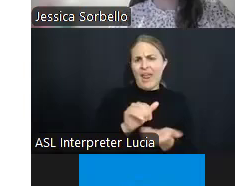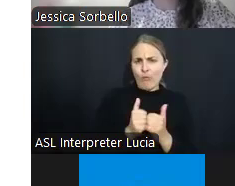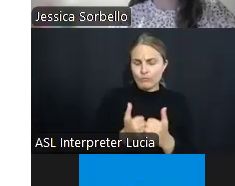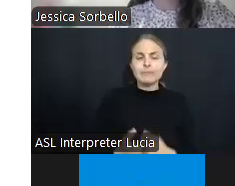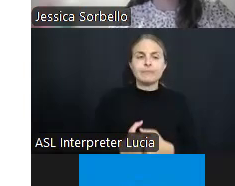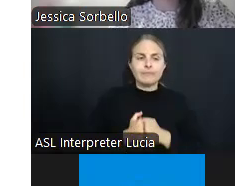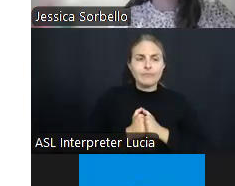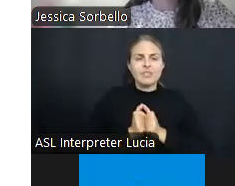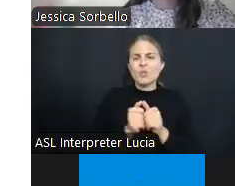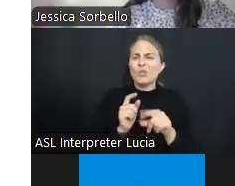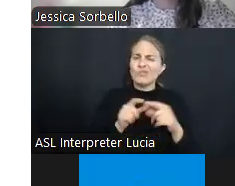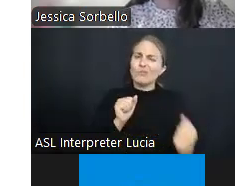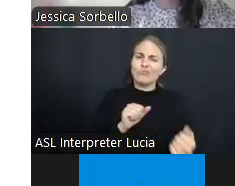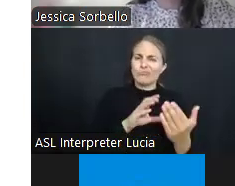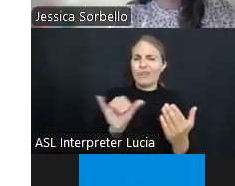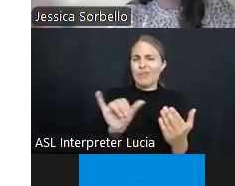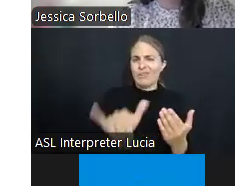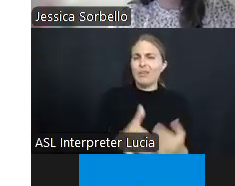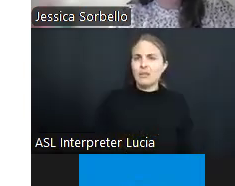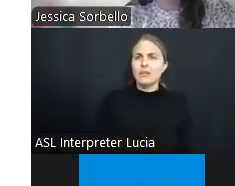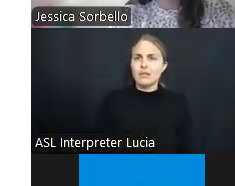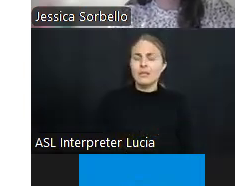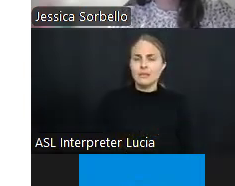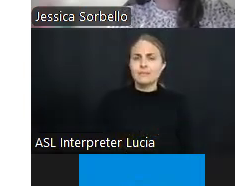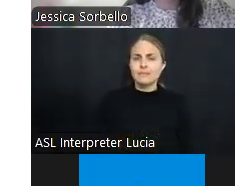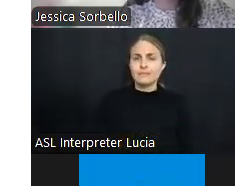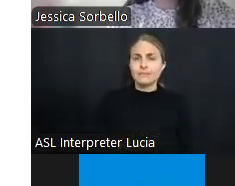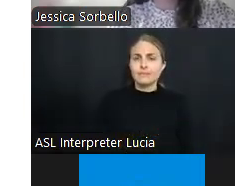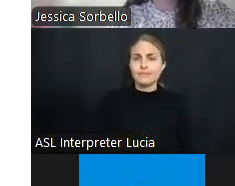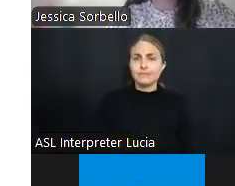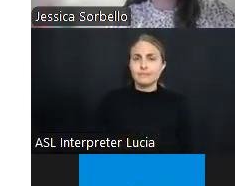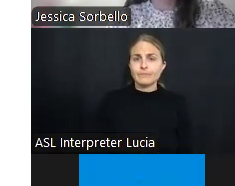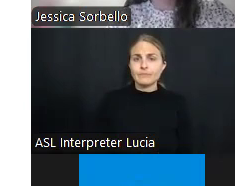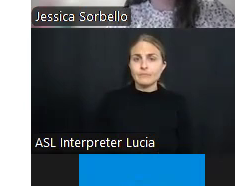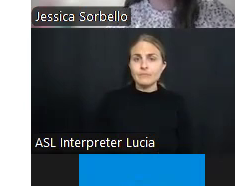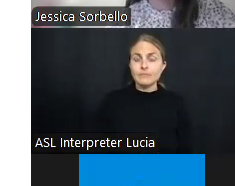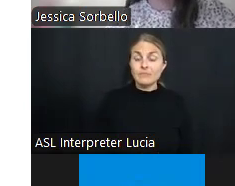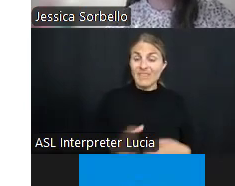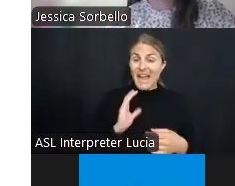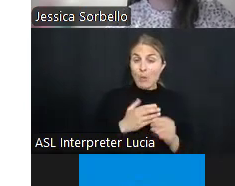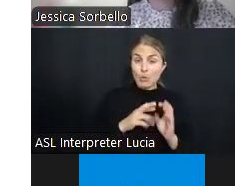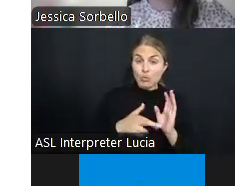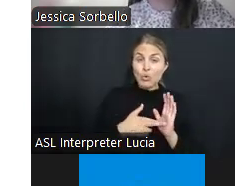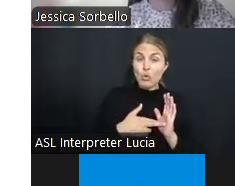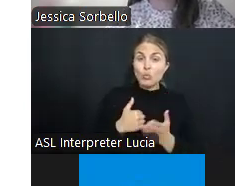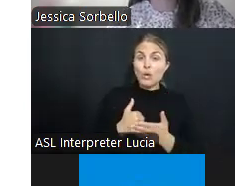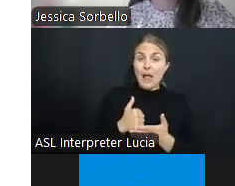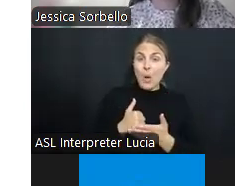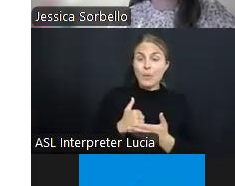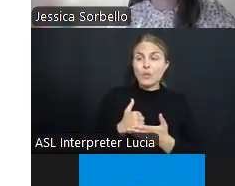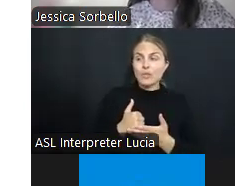helper role, this does feel a bit uncomfortable at first. But, it is the thing that will con ten use to build that